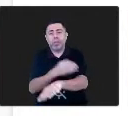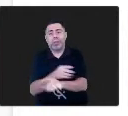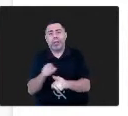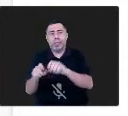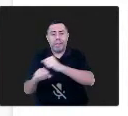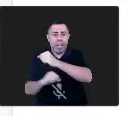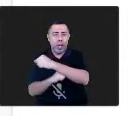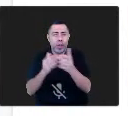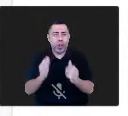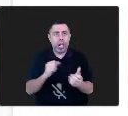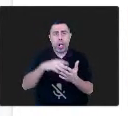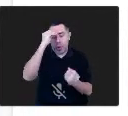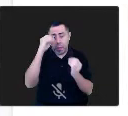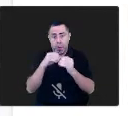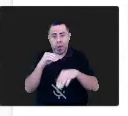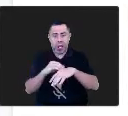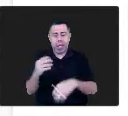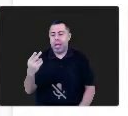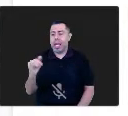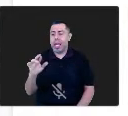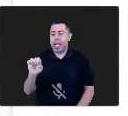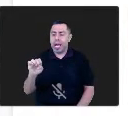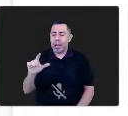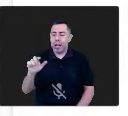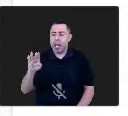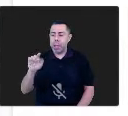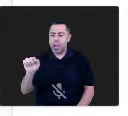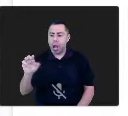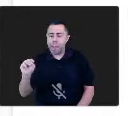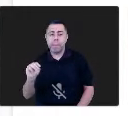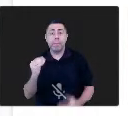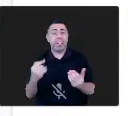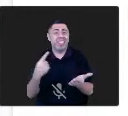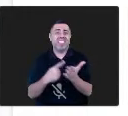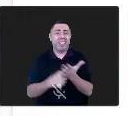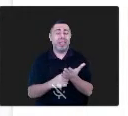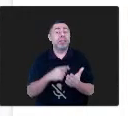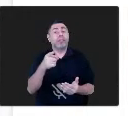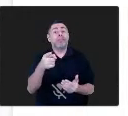but let's break into you know how to get hired virtually right now let me know if this is a